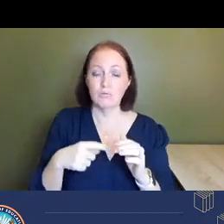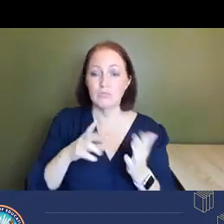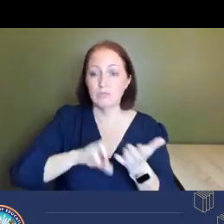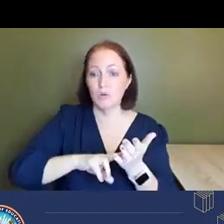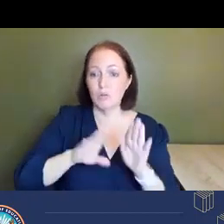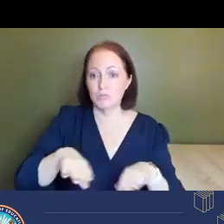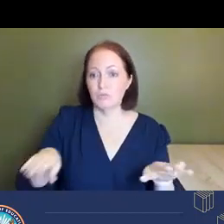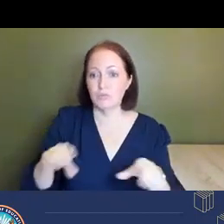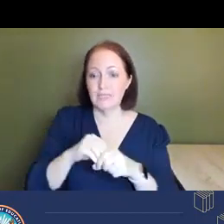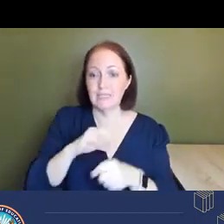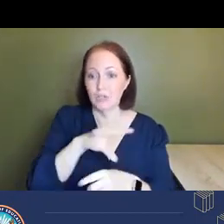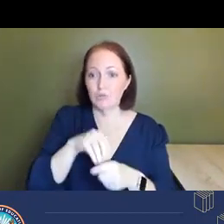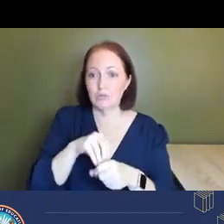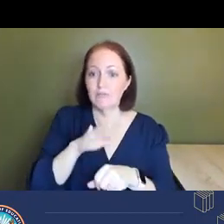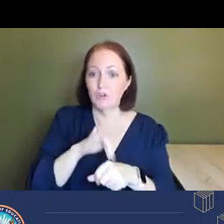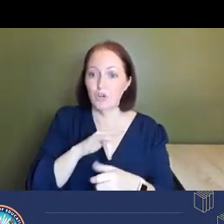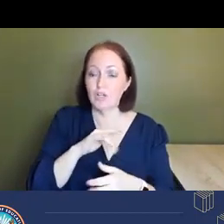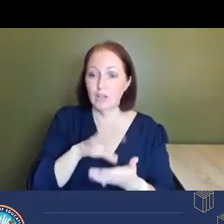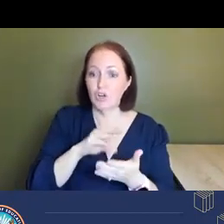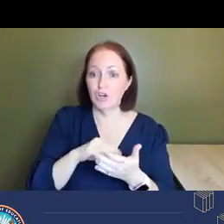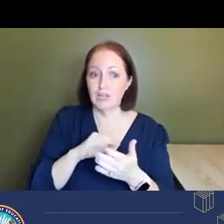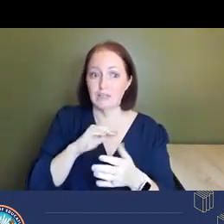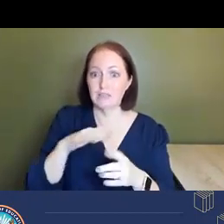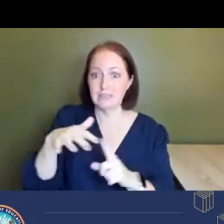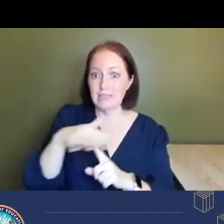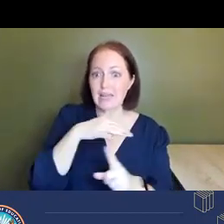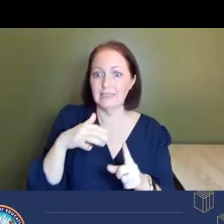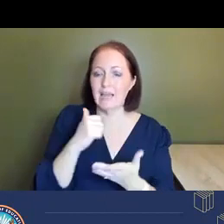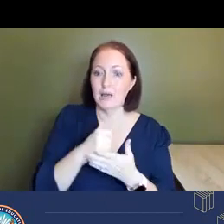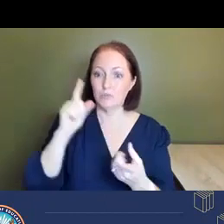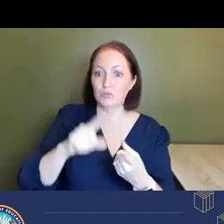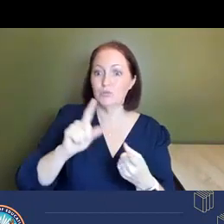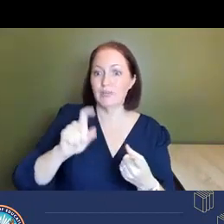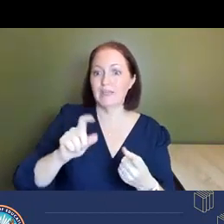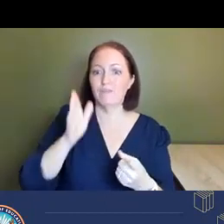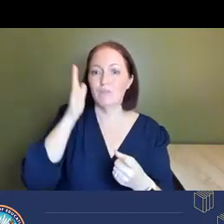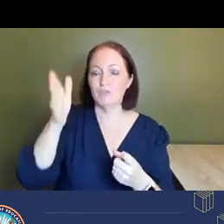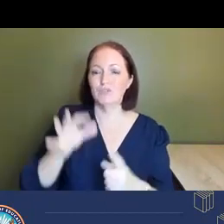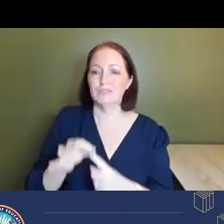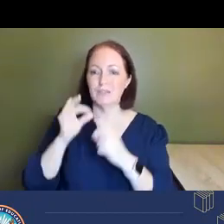in inclusive early learning settings can help reduce the need for future special education